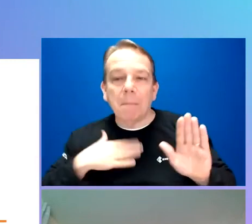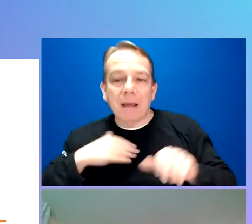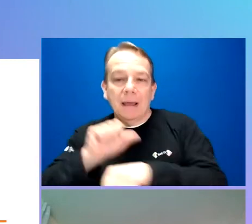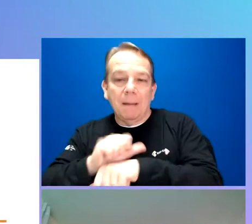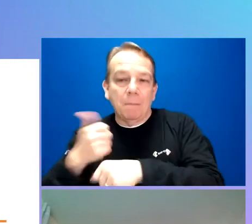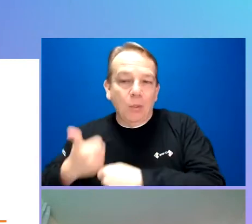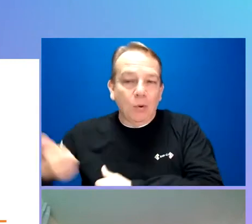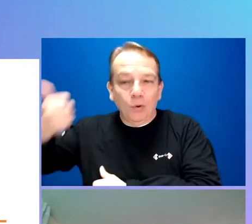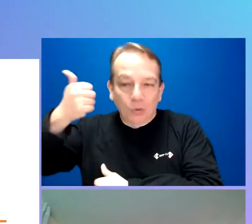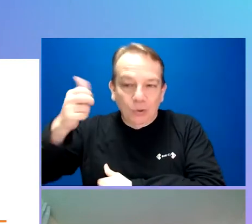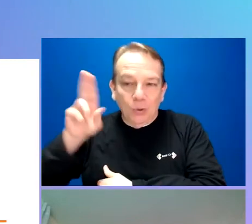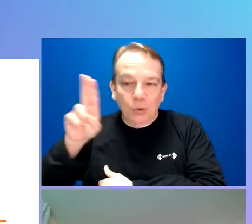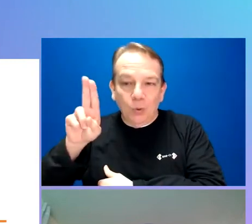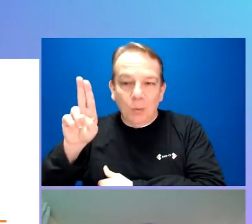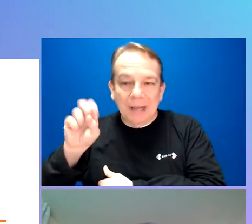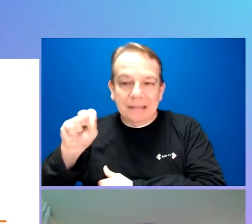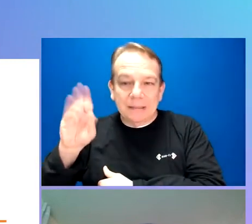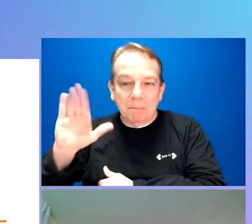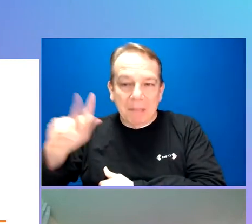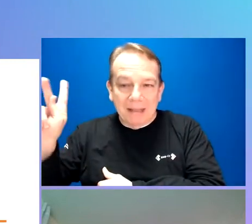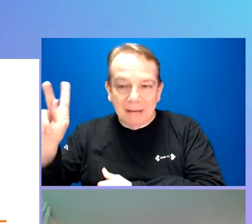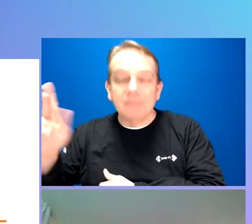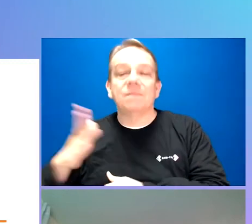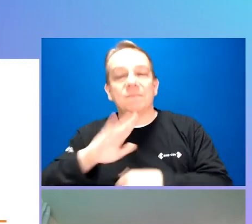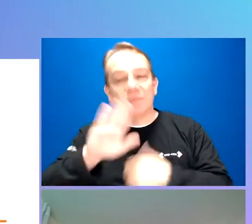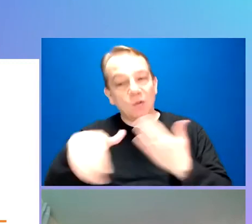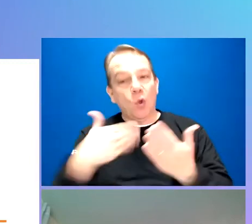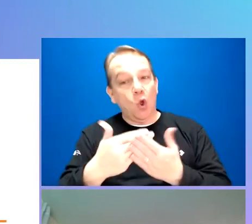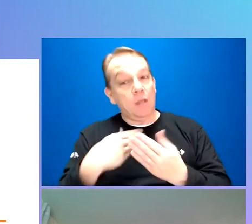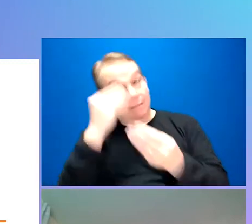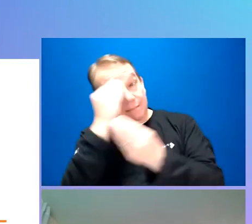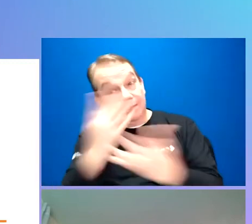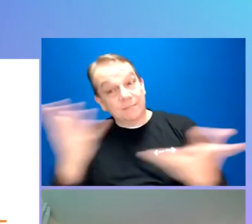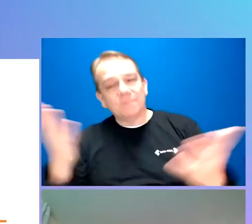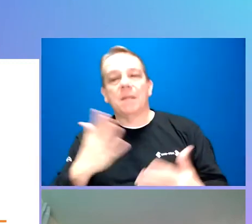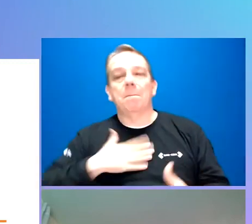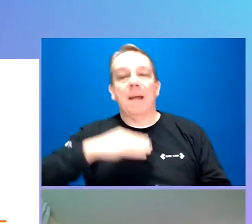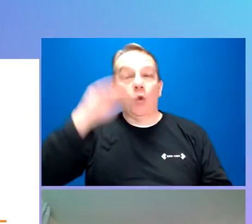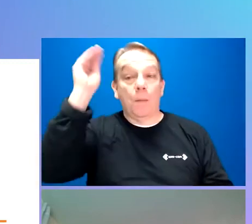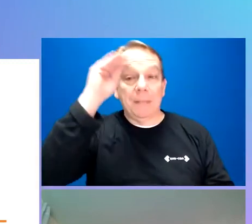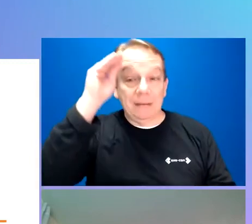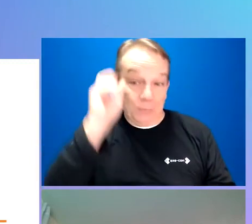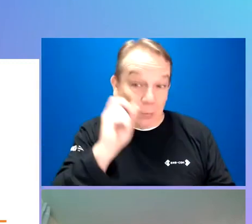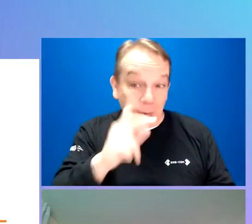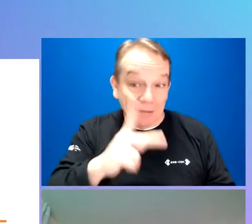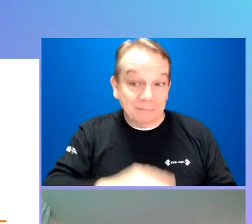all opinions are mine. Here All